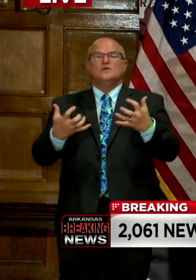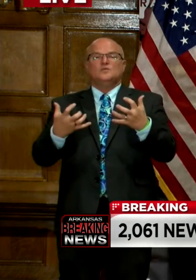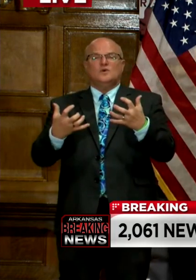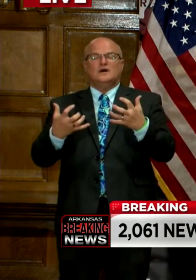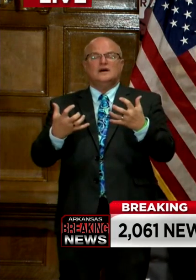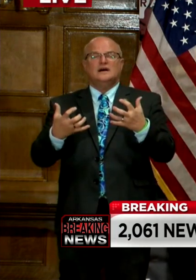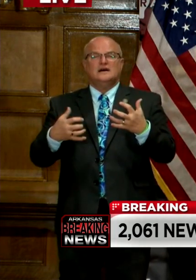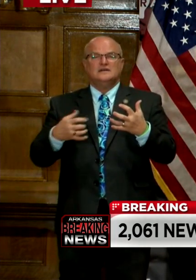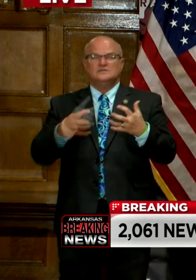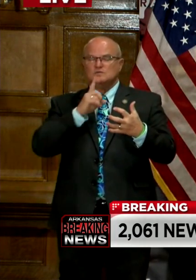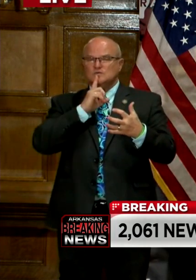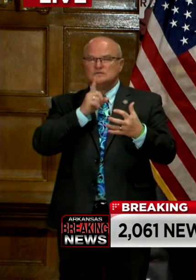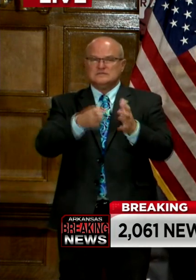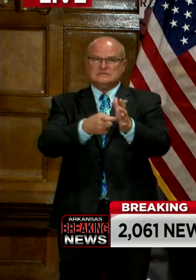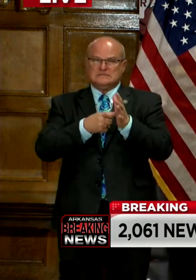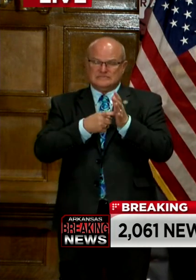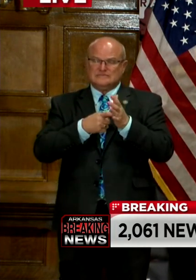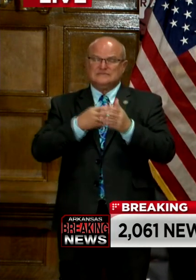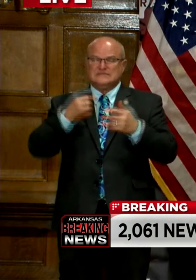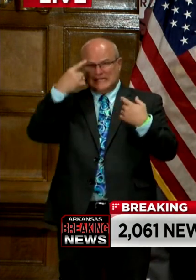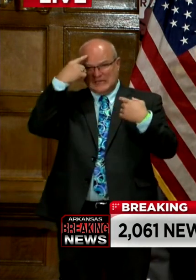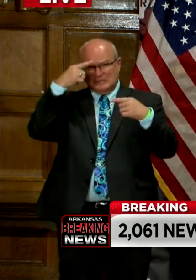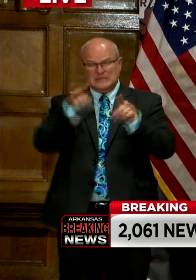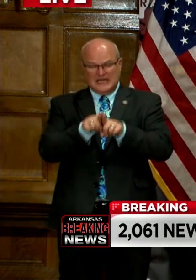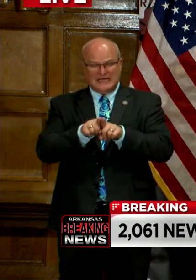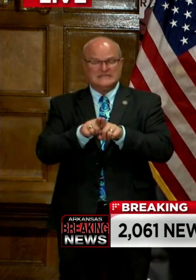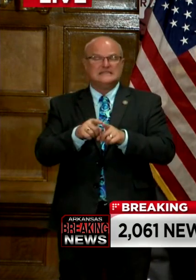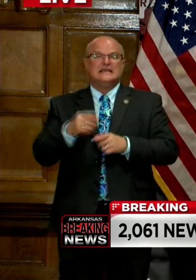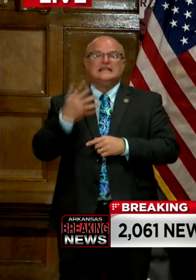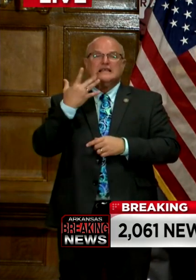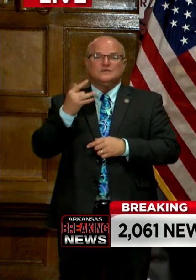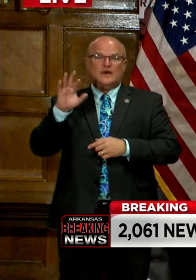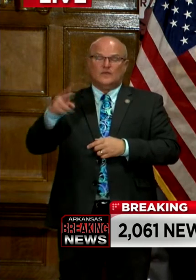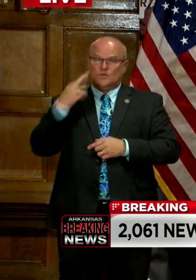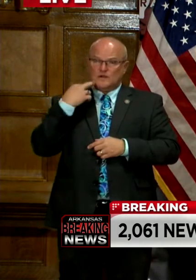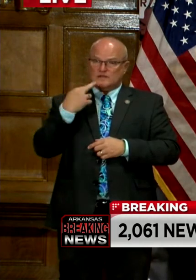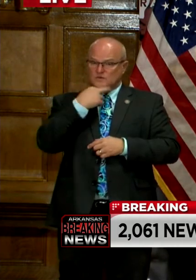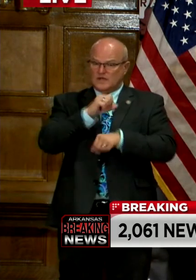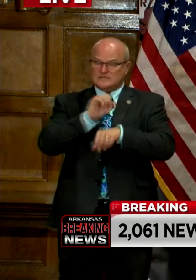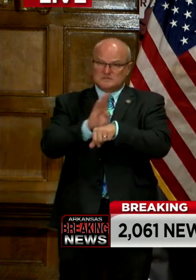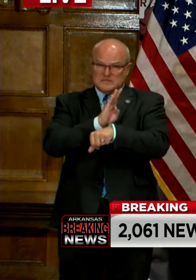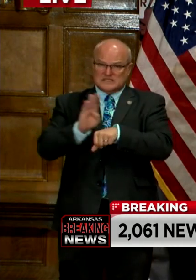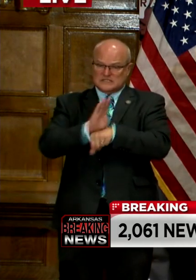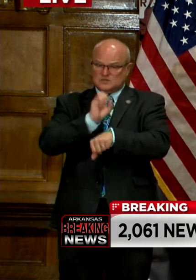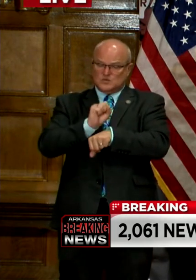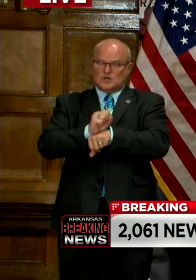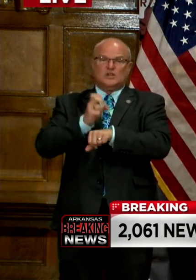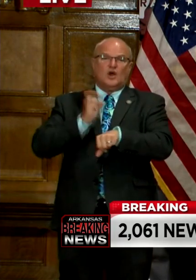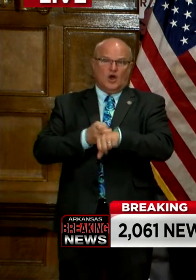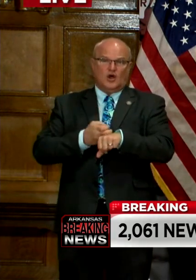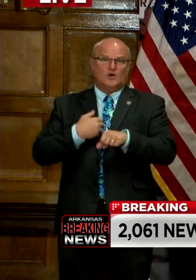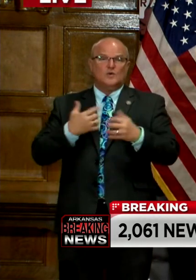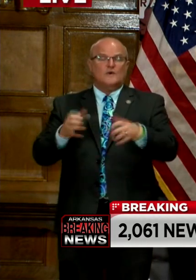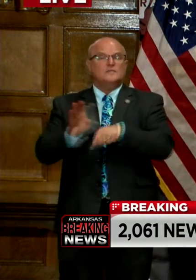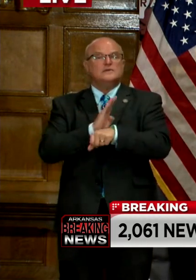EQUATION. WE WANT PEOPLE TO BE DISCIPLINED, FOLLOW THE